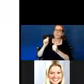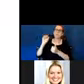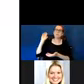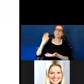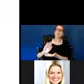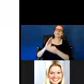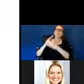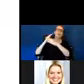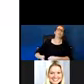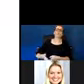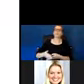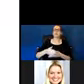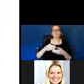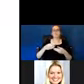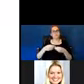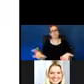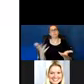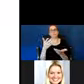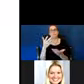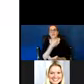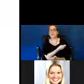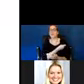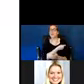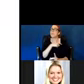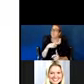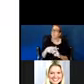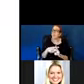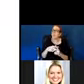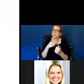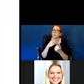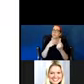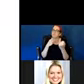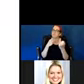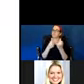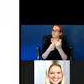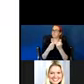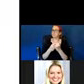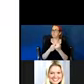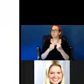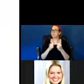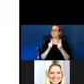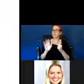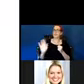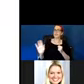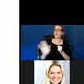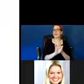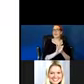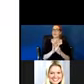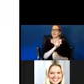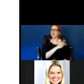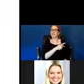We also support vaccine choice knowing that not all of our clients want to receive the vaccine.